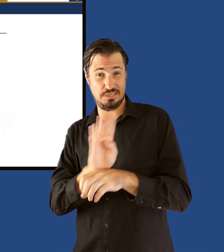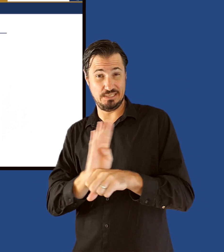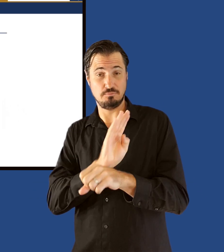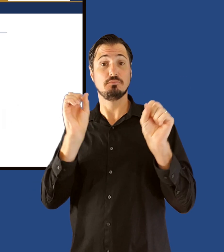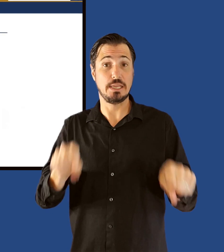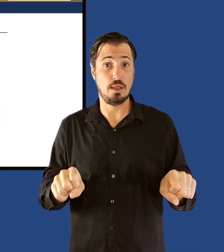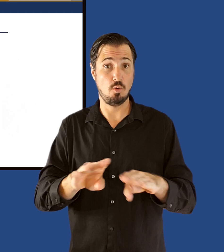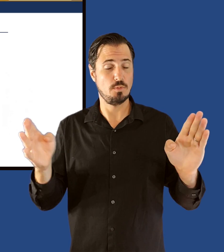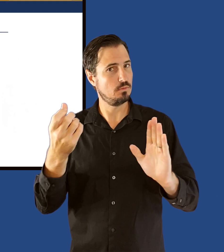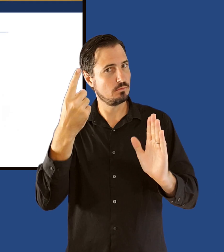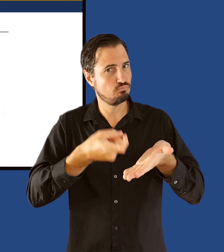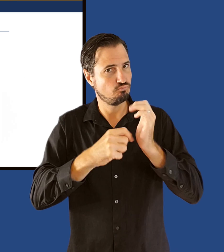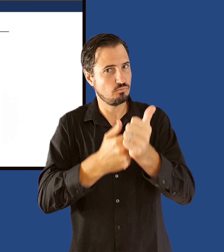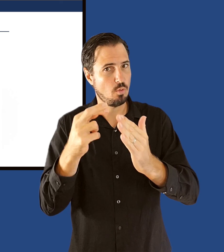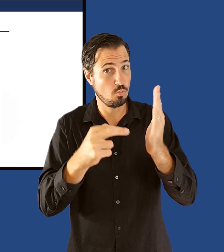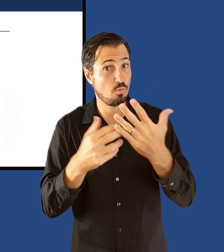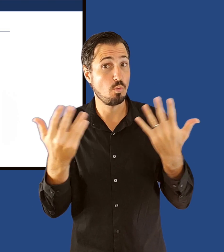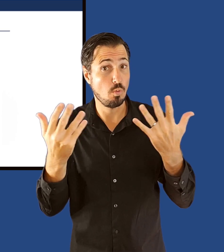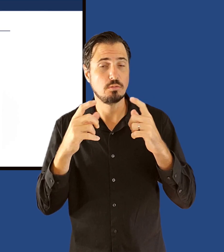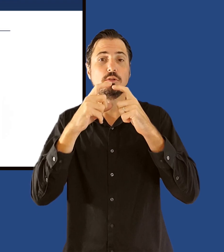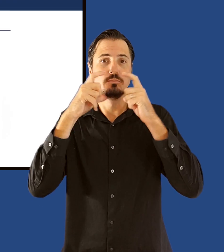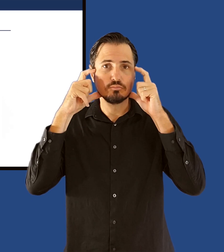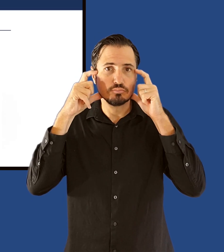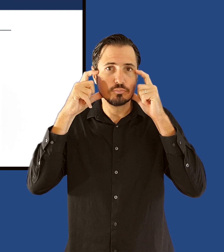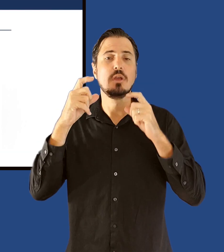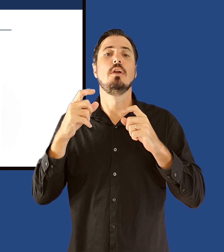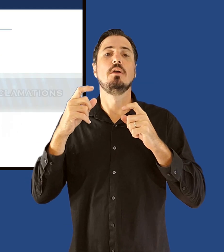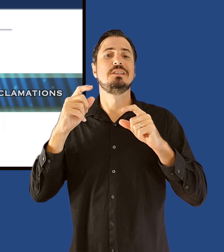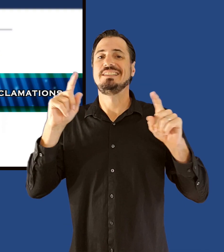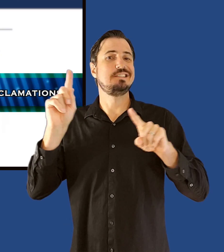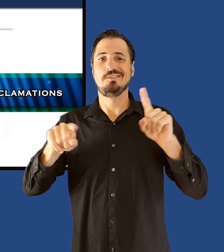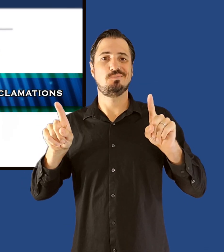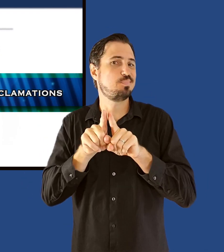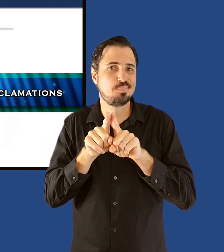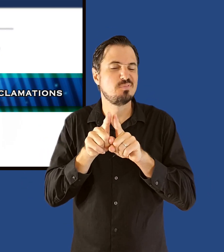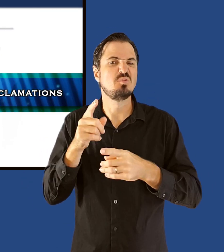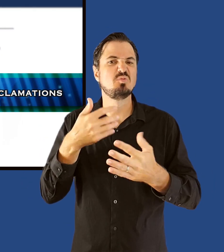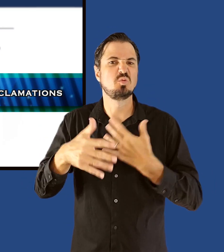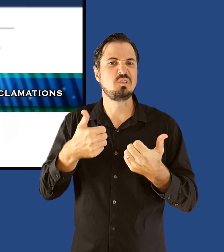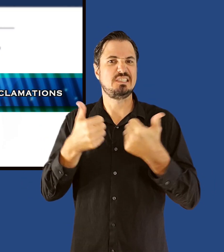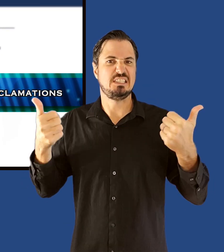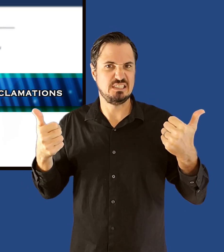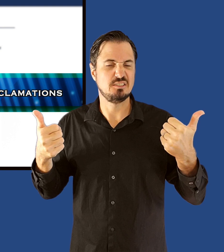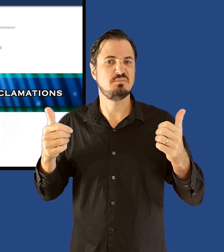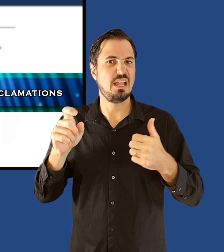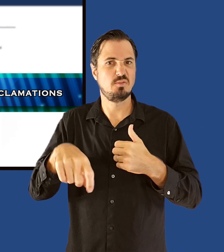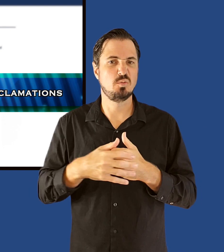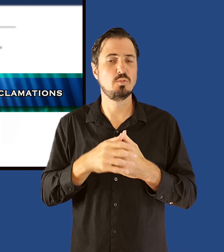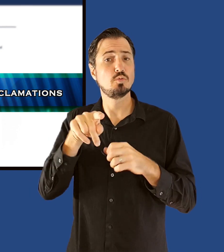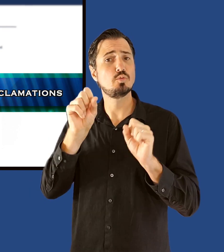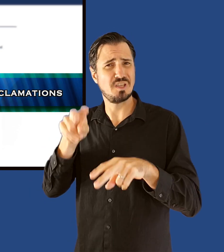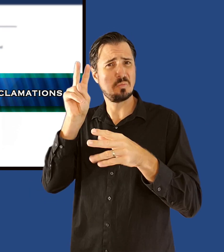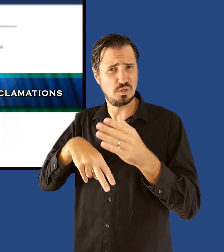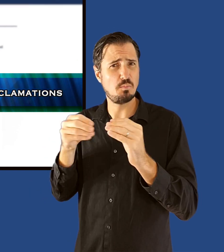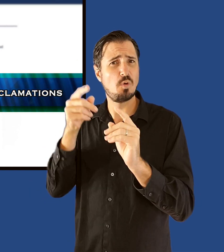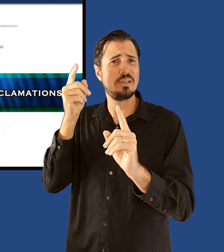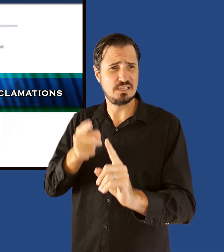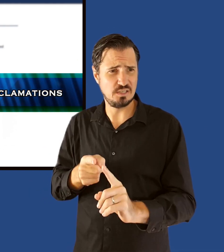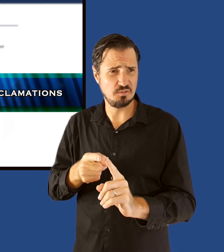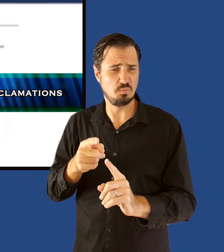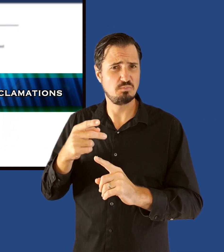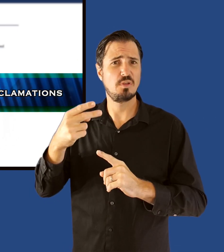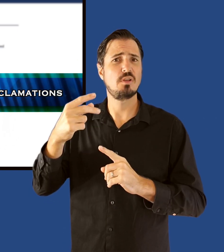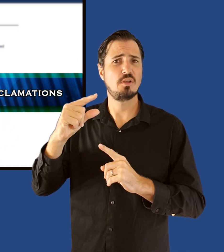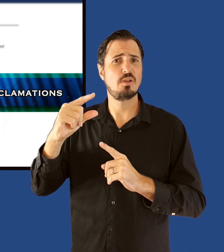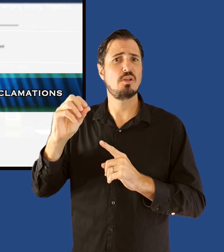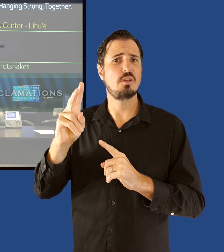For details, you can read Proclamation 7 in its entirety at governor.hawaii.gov/emergency-proclamations.